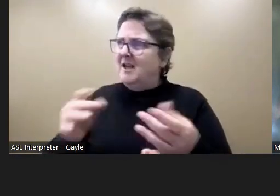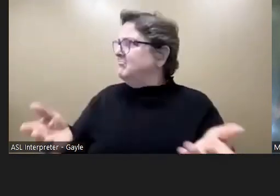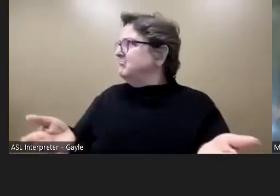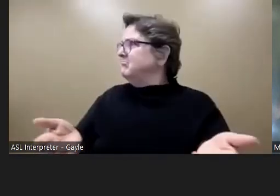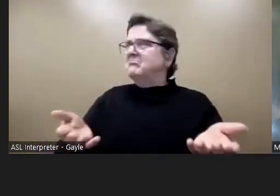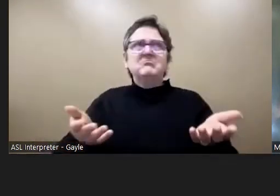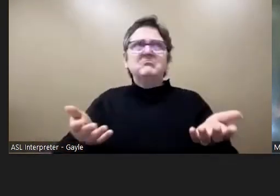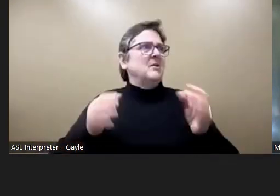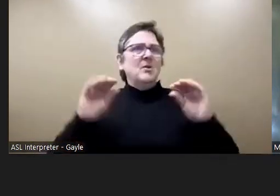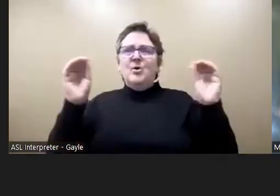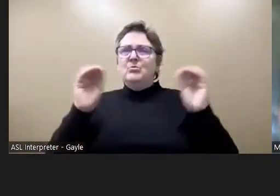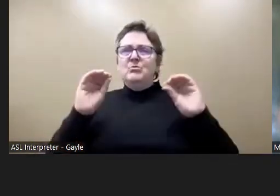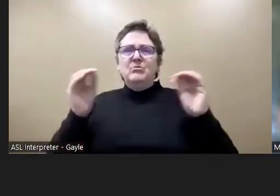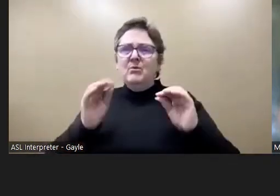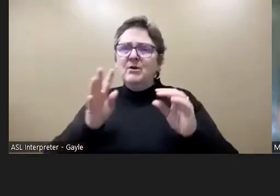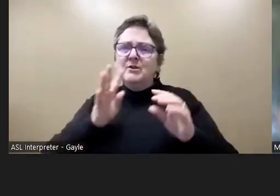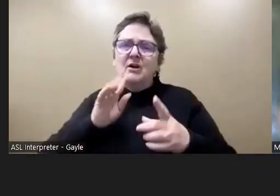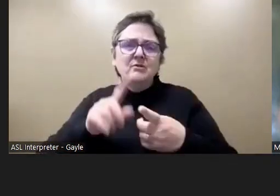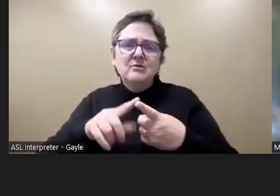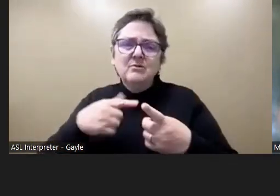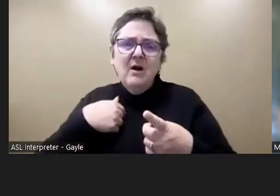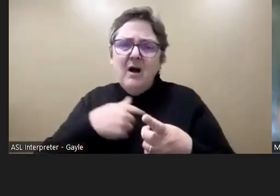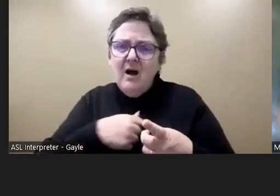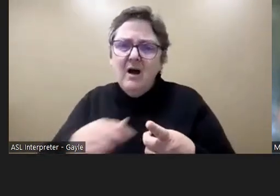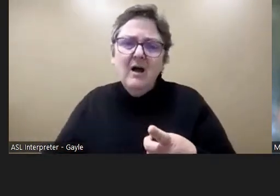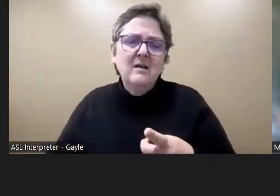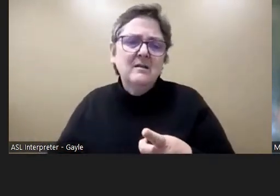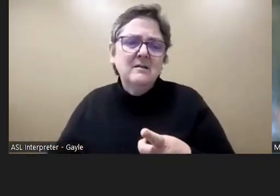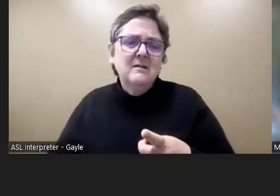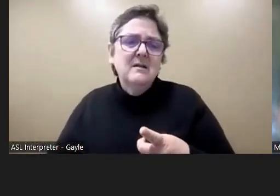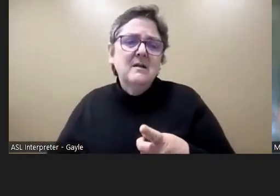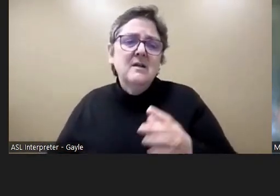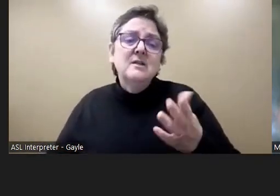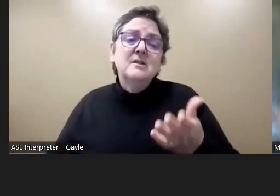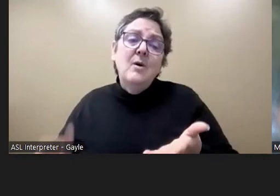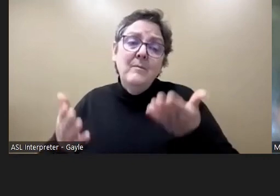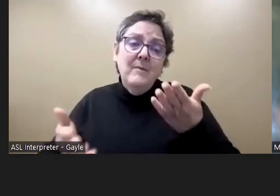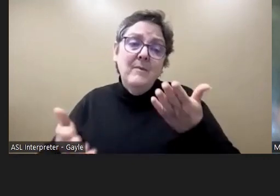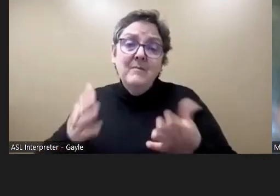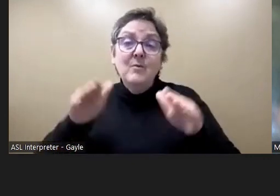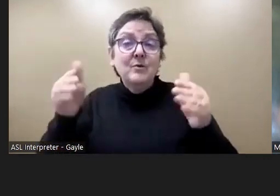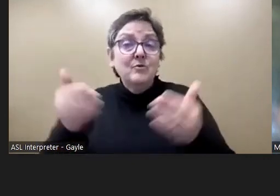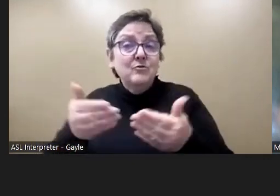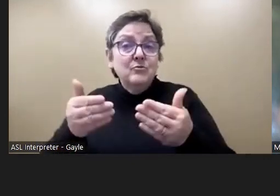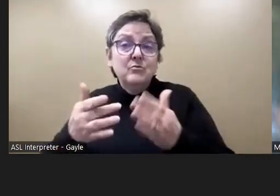You should also include us. So maybe when we introduce technology, whatever technology it is,